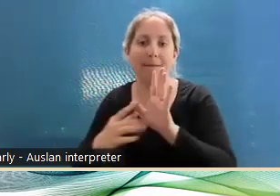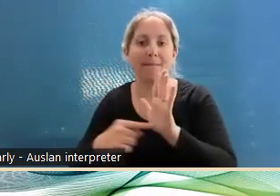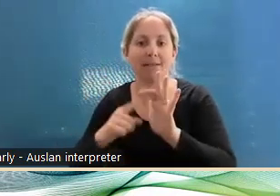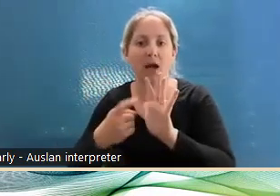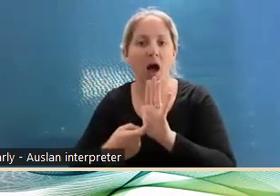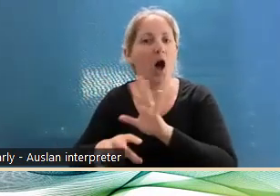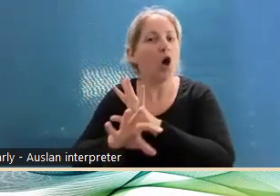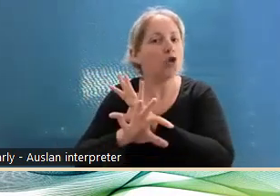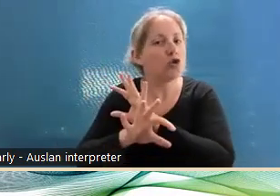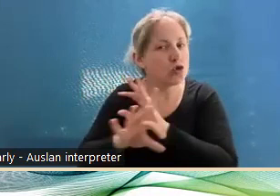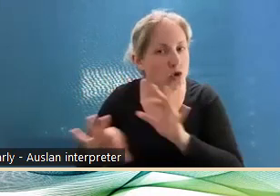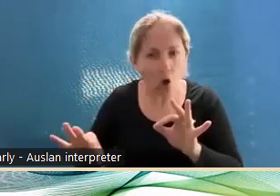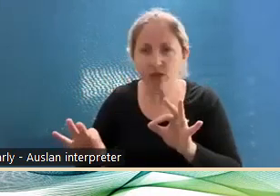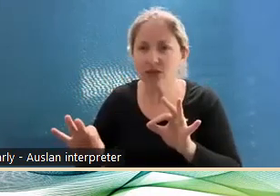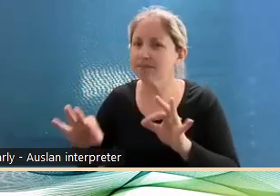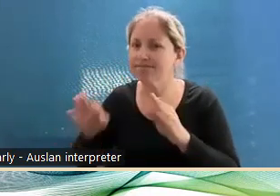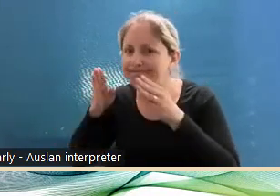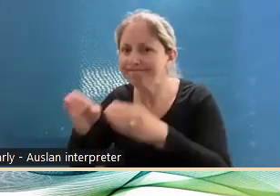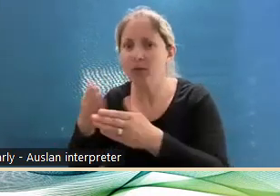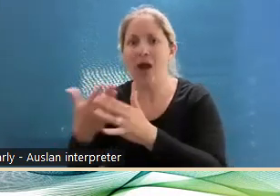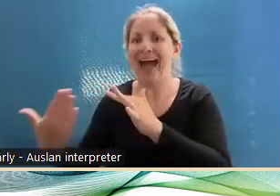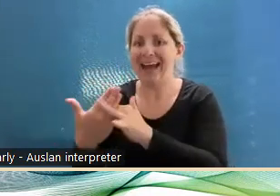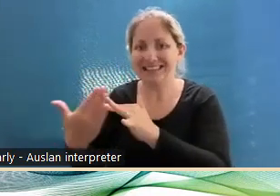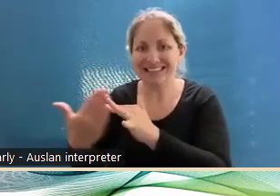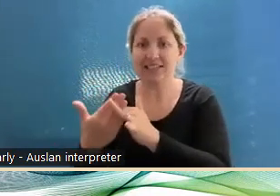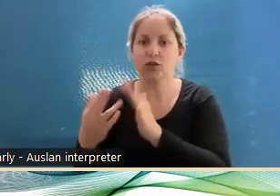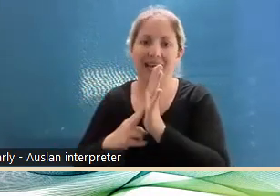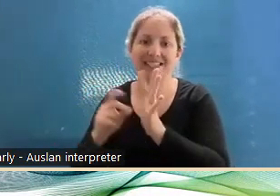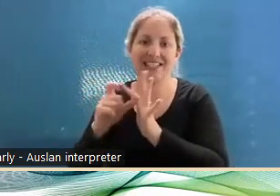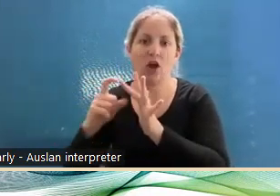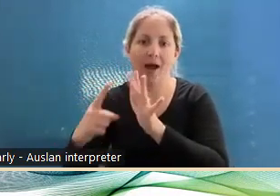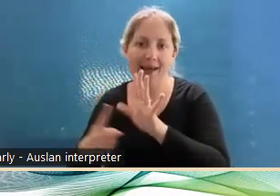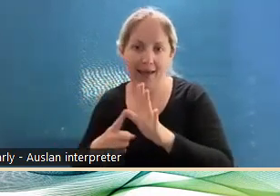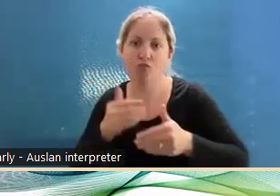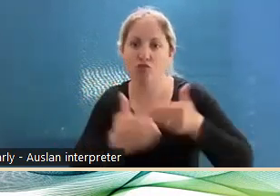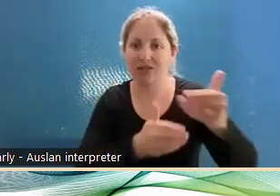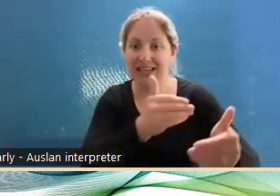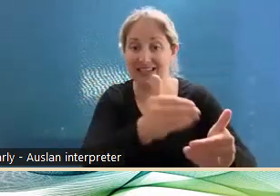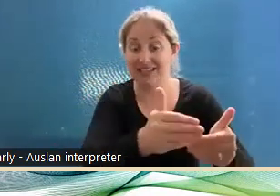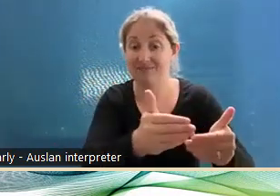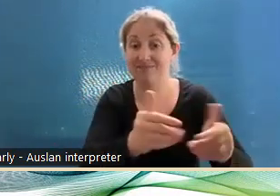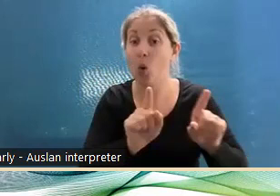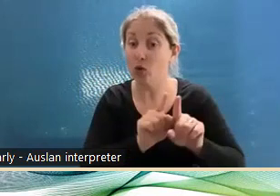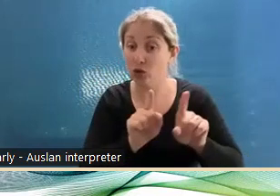to the NDIS. In particular, the NDIA is prioritising matters that have been at the tribunal for longer